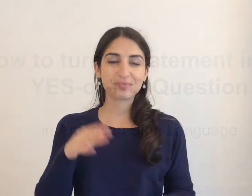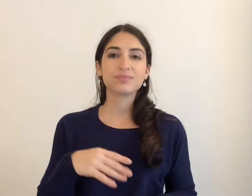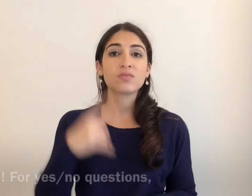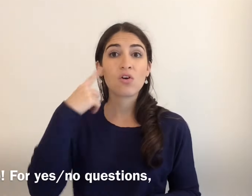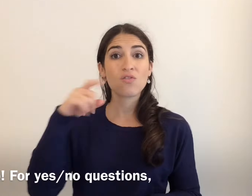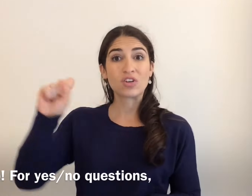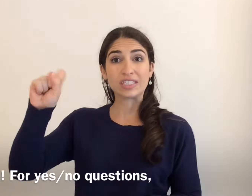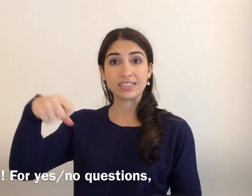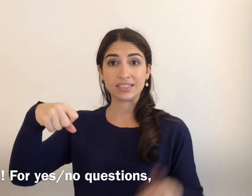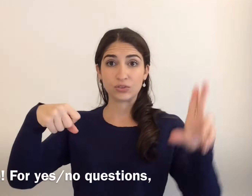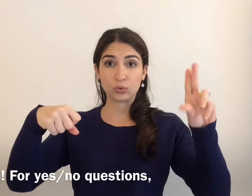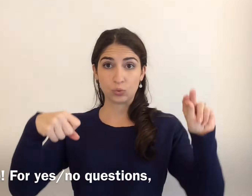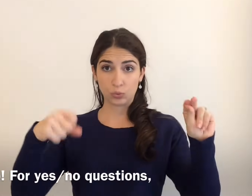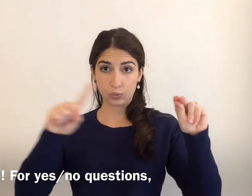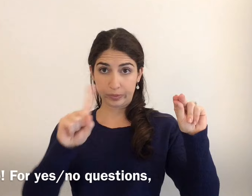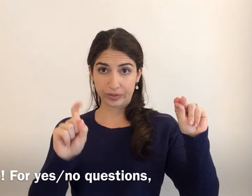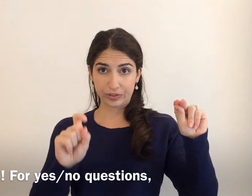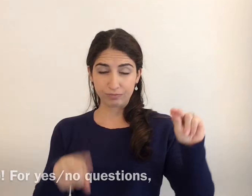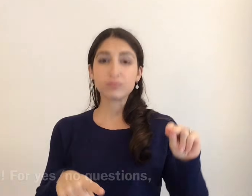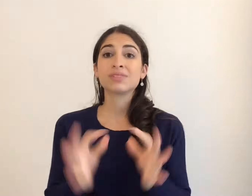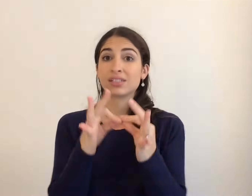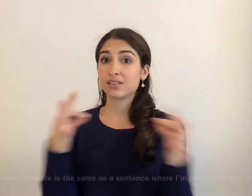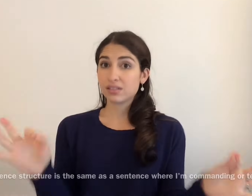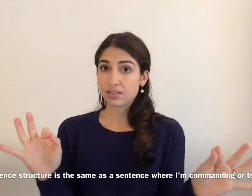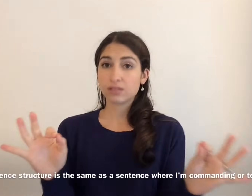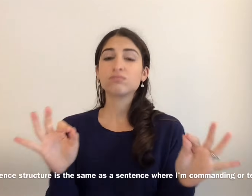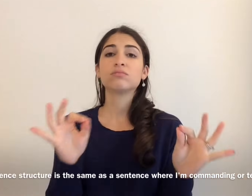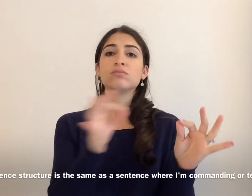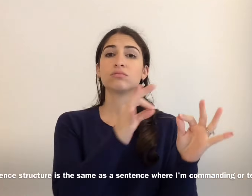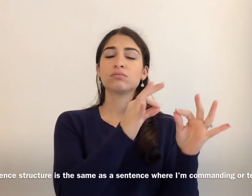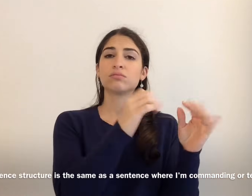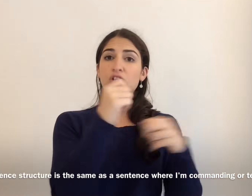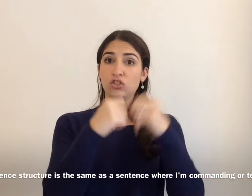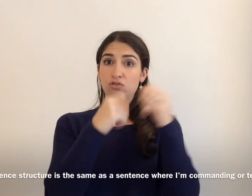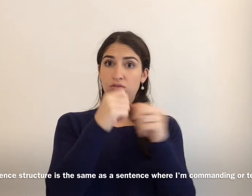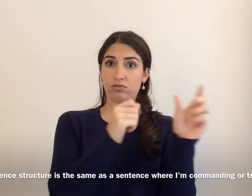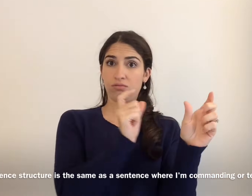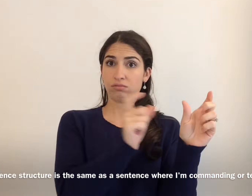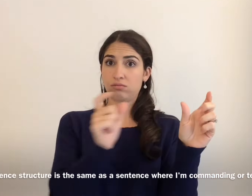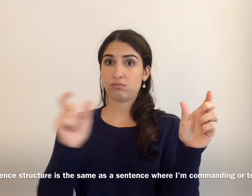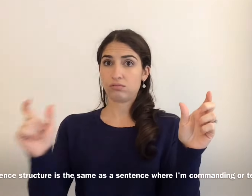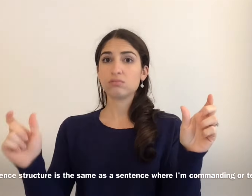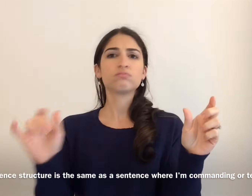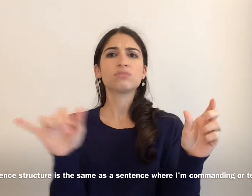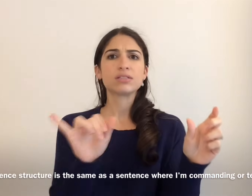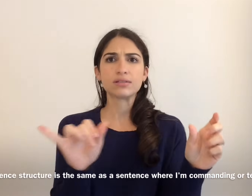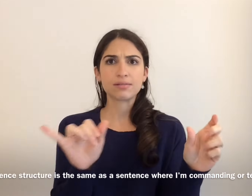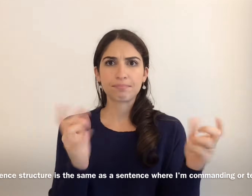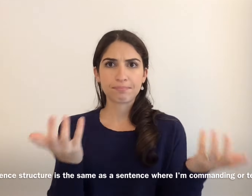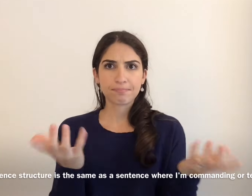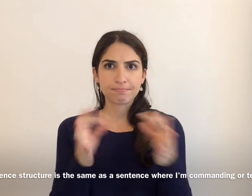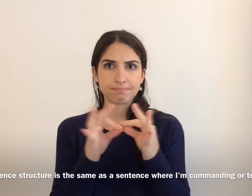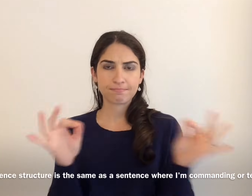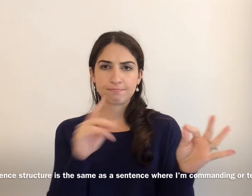Hi! For yes/no questions, the sentence structure is the same as for a